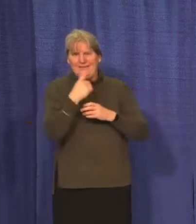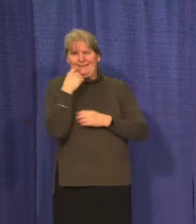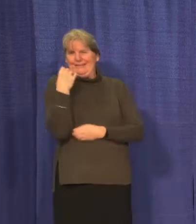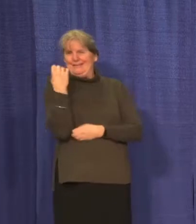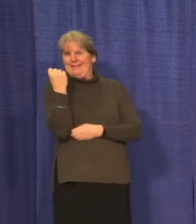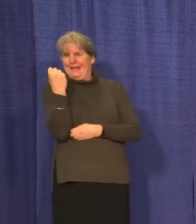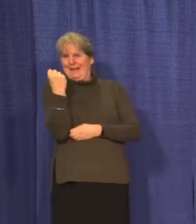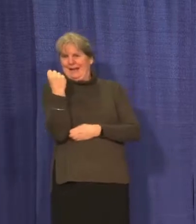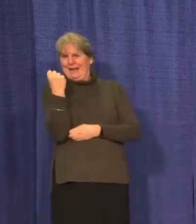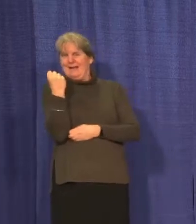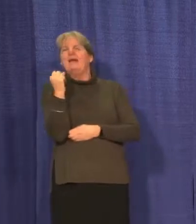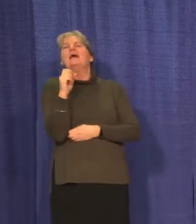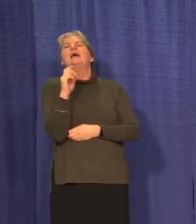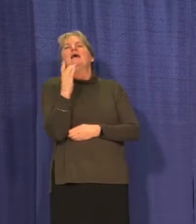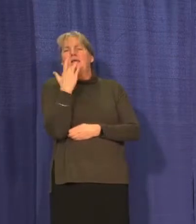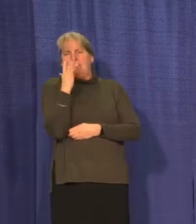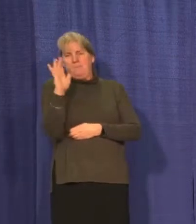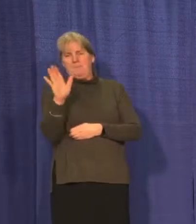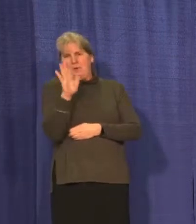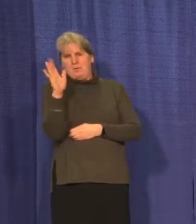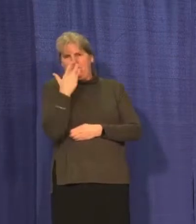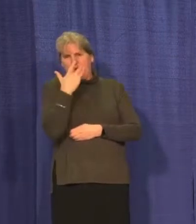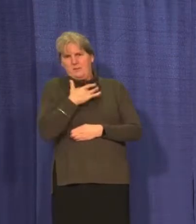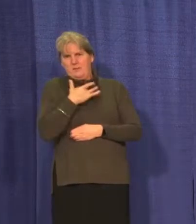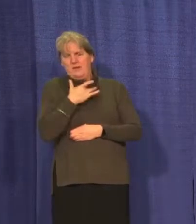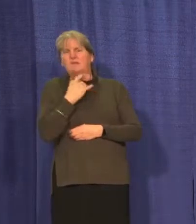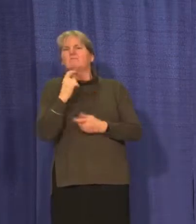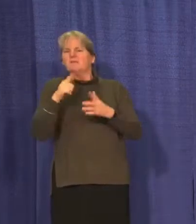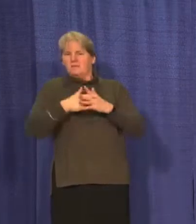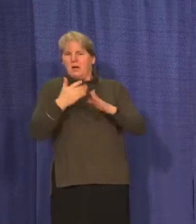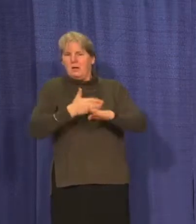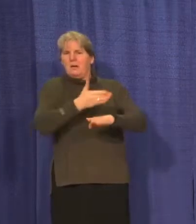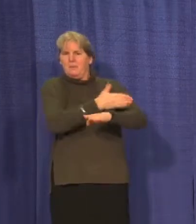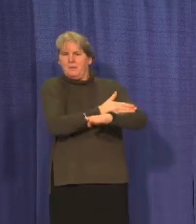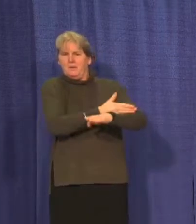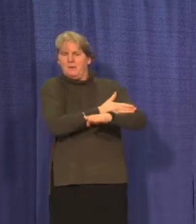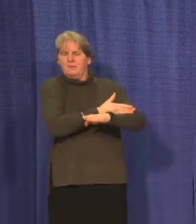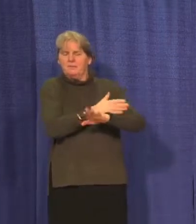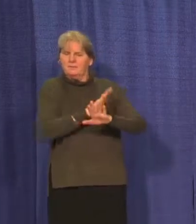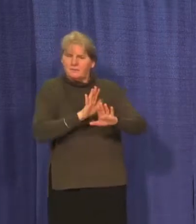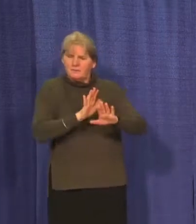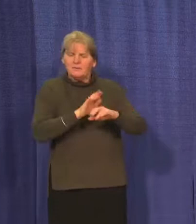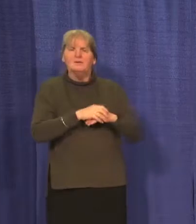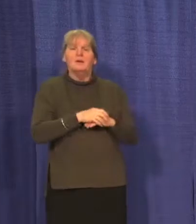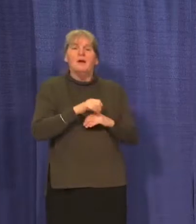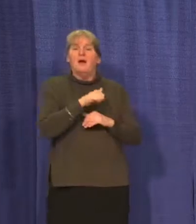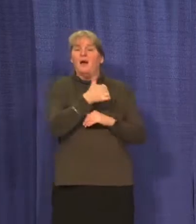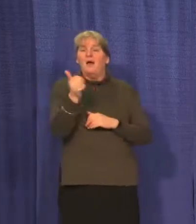patient's birthday and you is starting to turn the corner. Several team members have lost